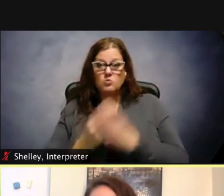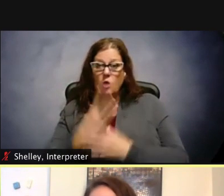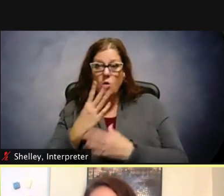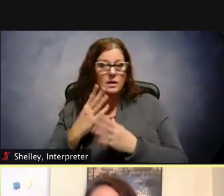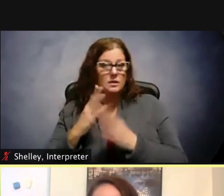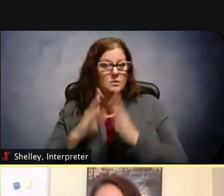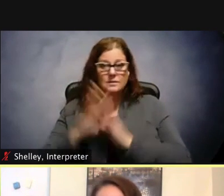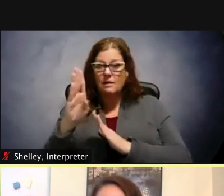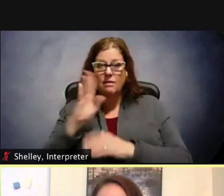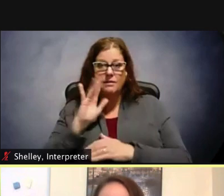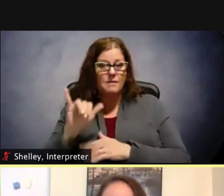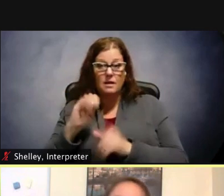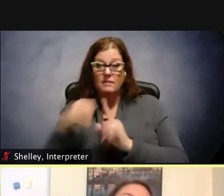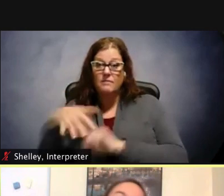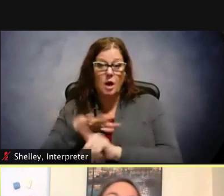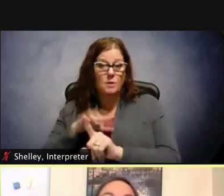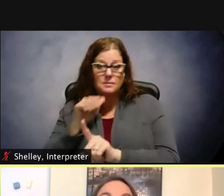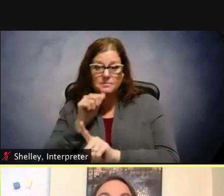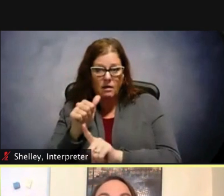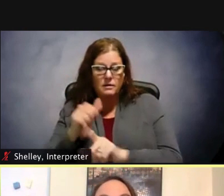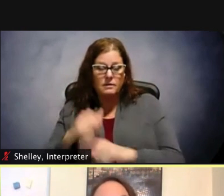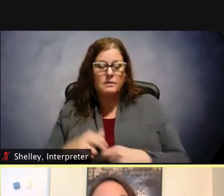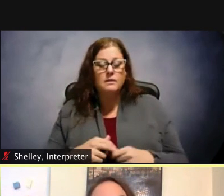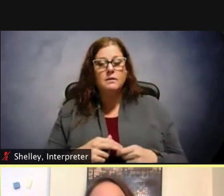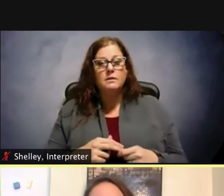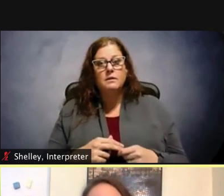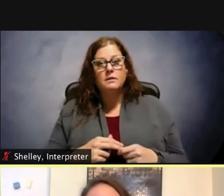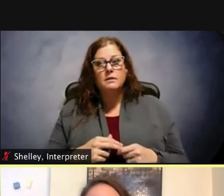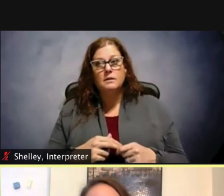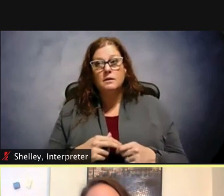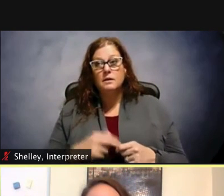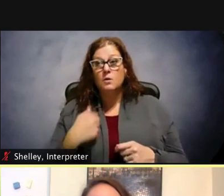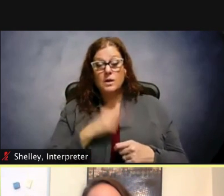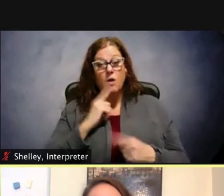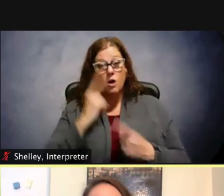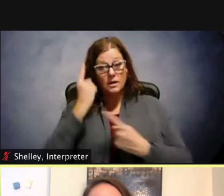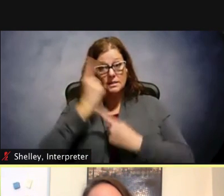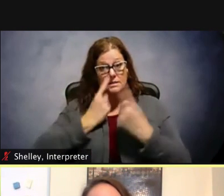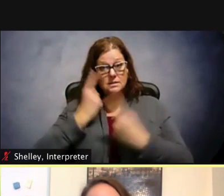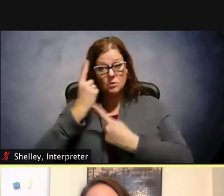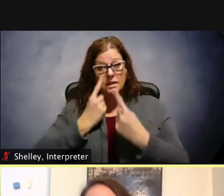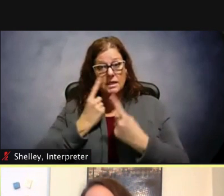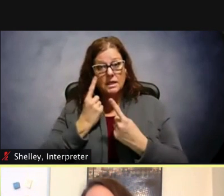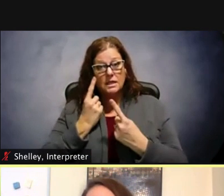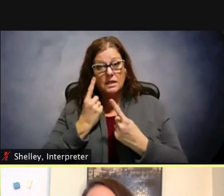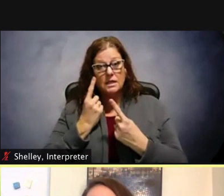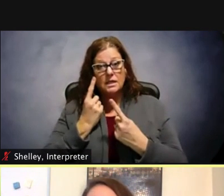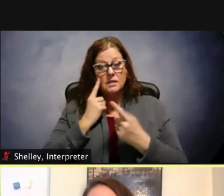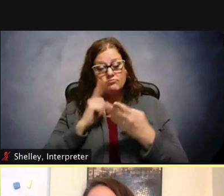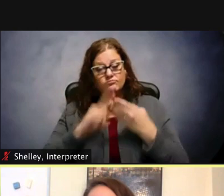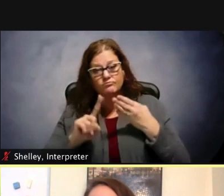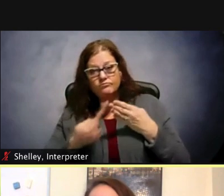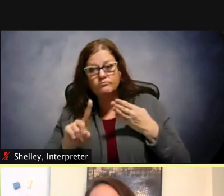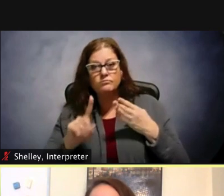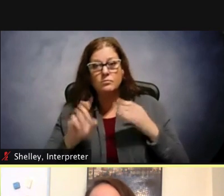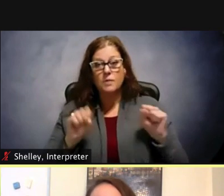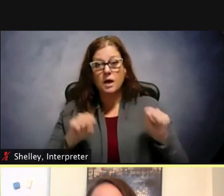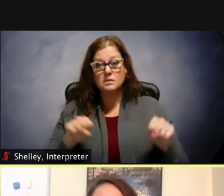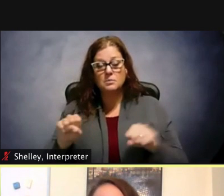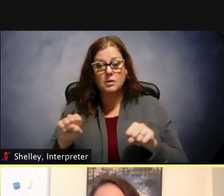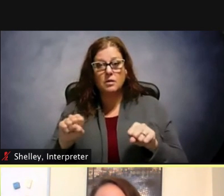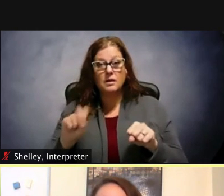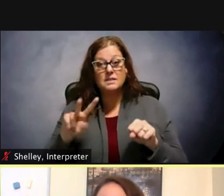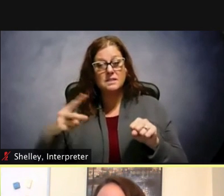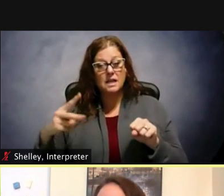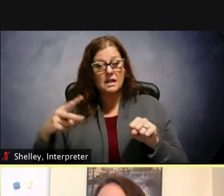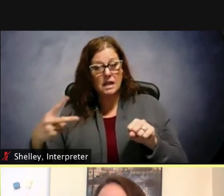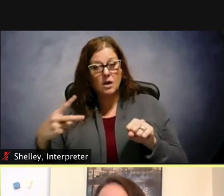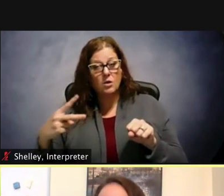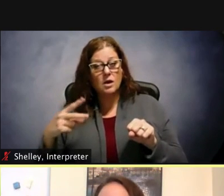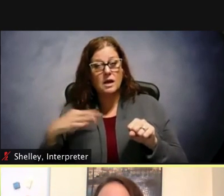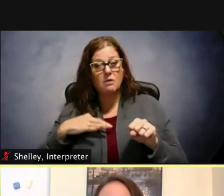in that environment. We are considering looking into a possible secondary eligibility for Specific